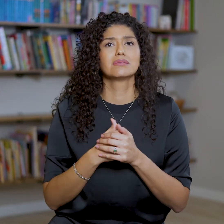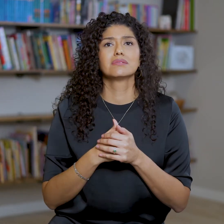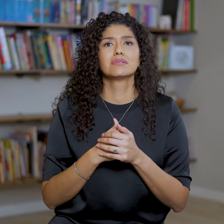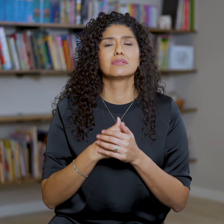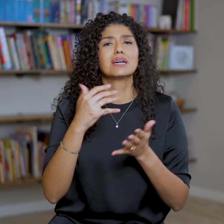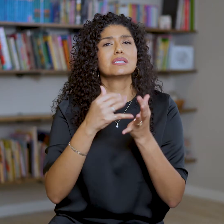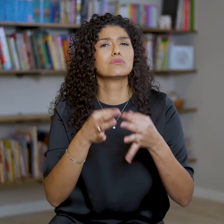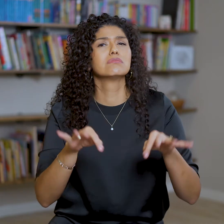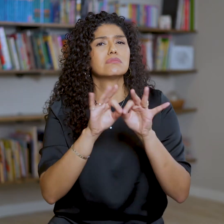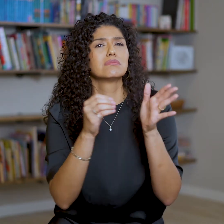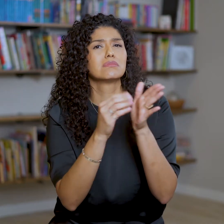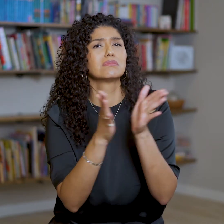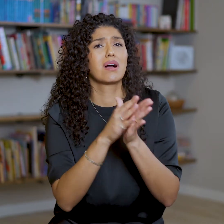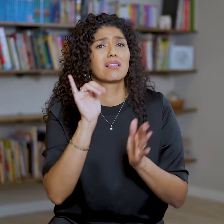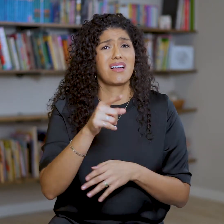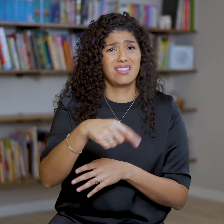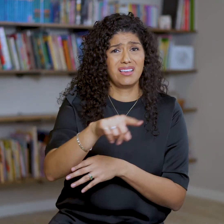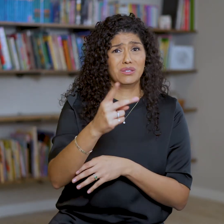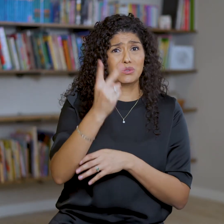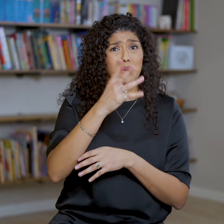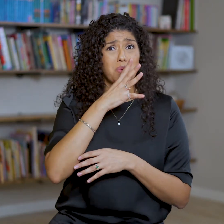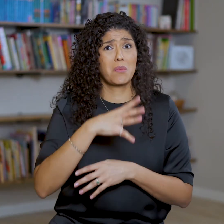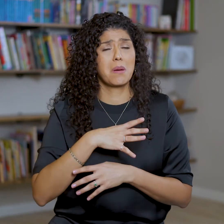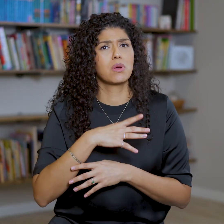It’s worth noting that these two women—